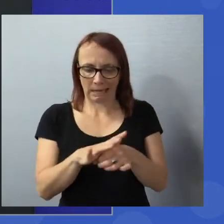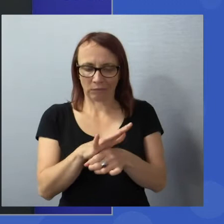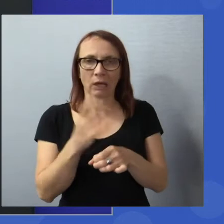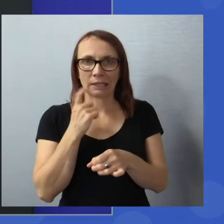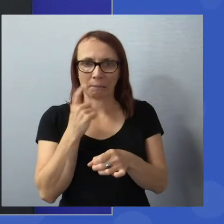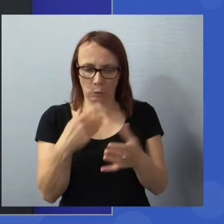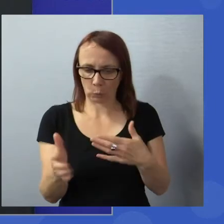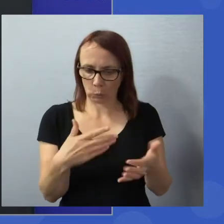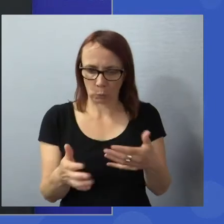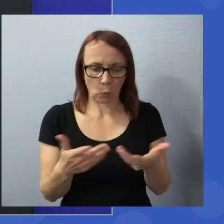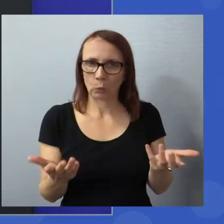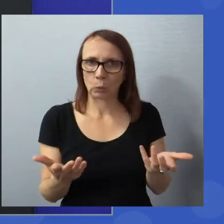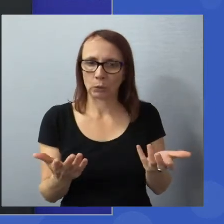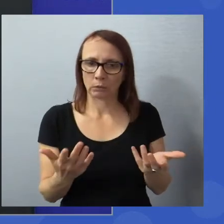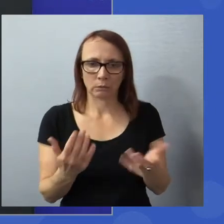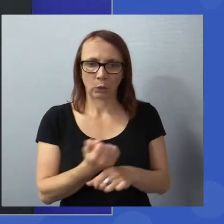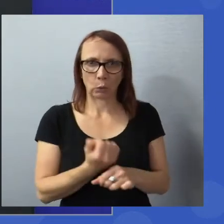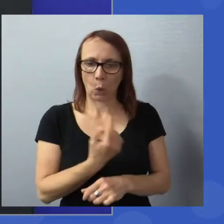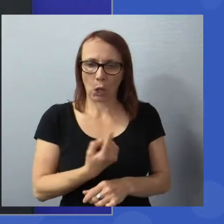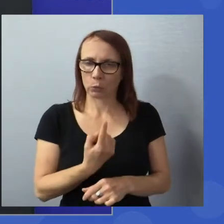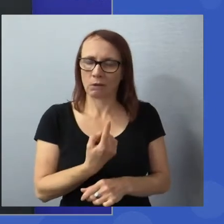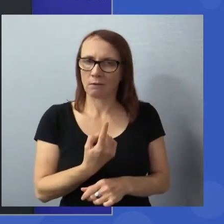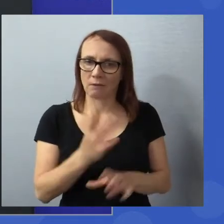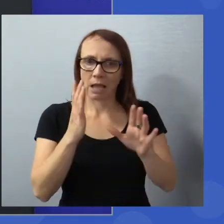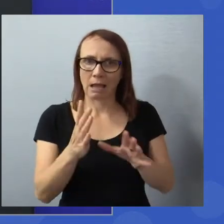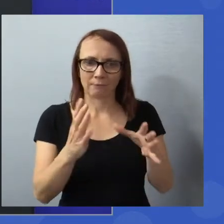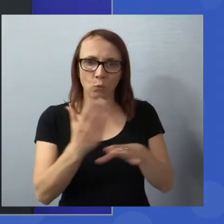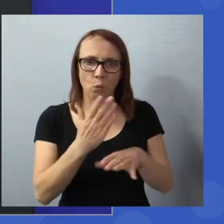can do alone as a nation is something that requires work within the nation up